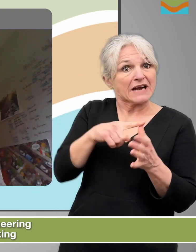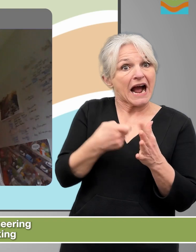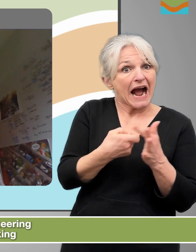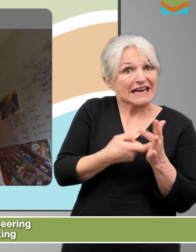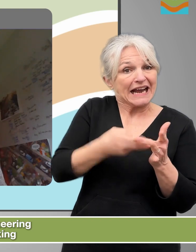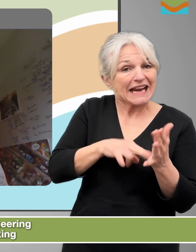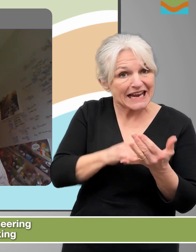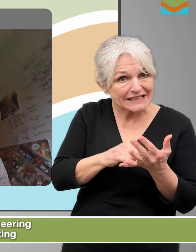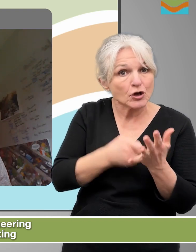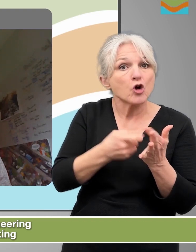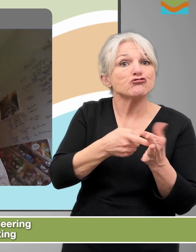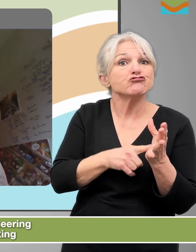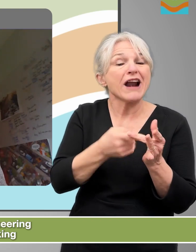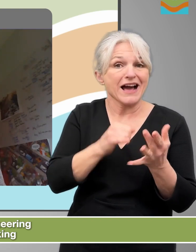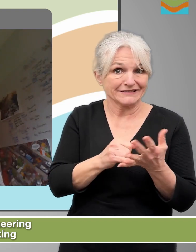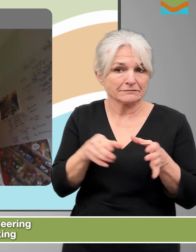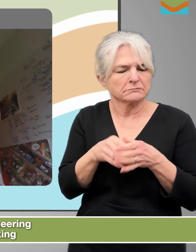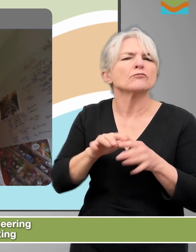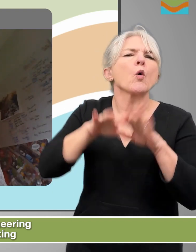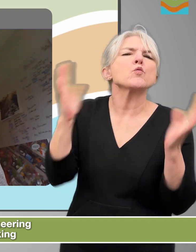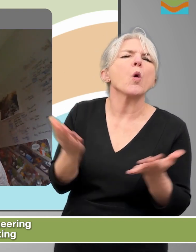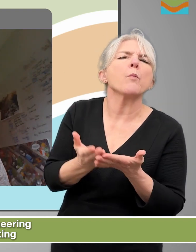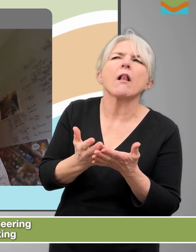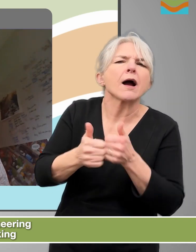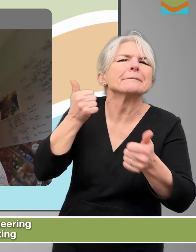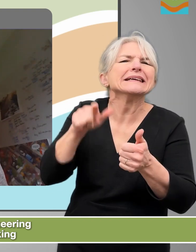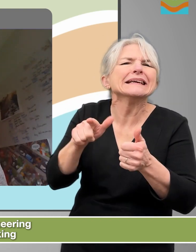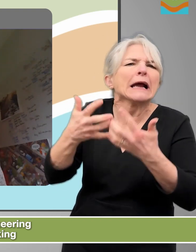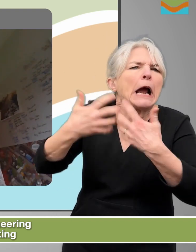Atkins Realise is a global engineering services organisation working